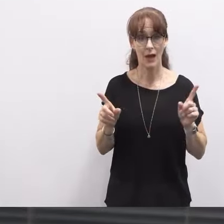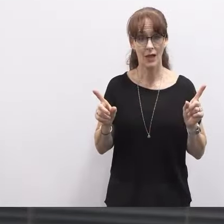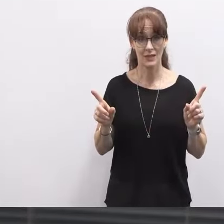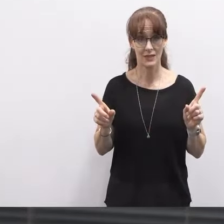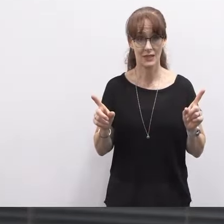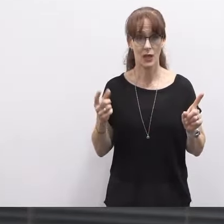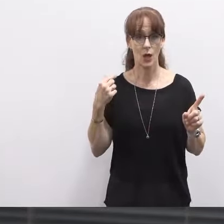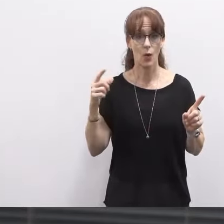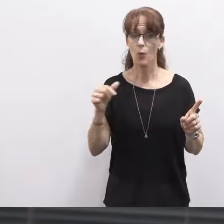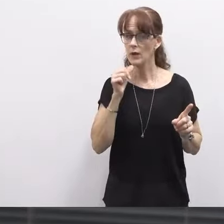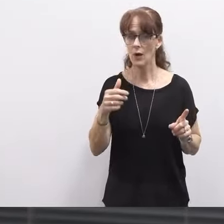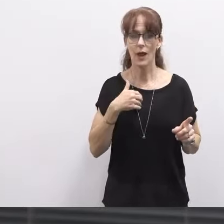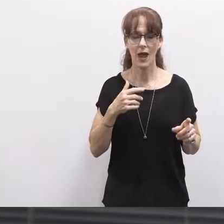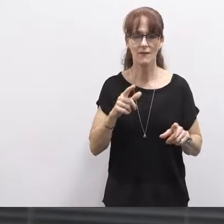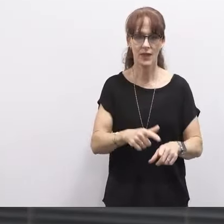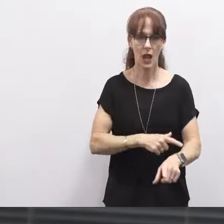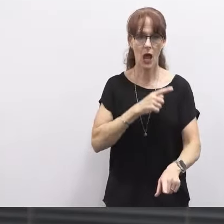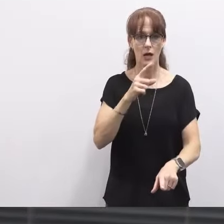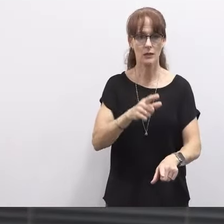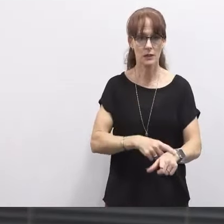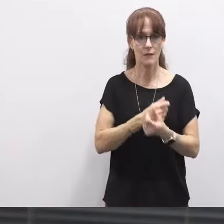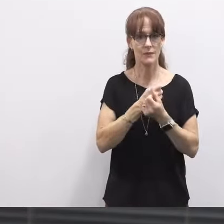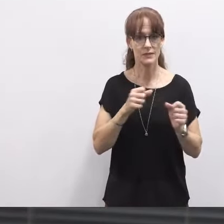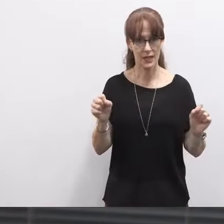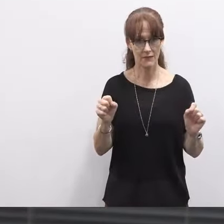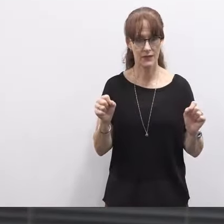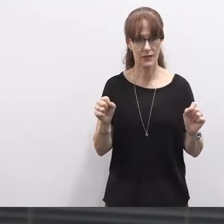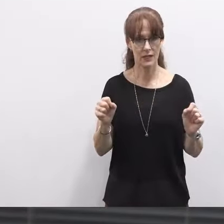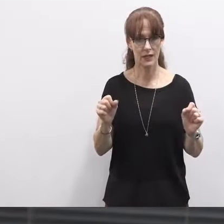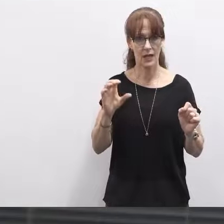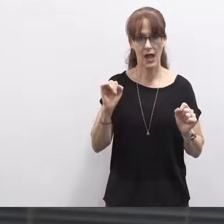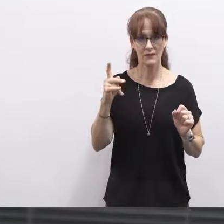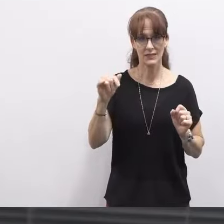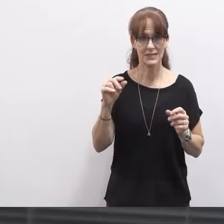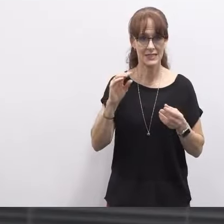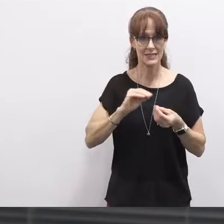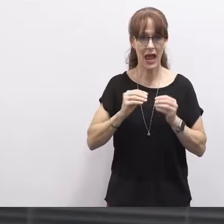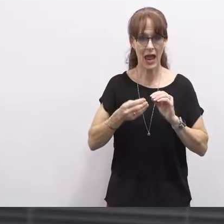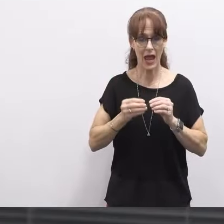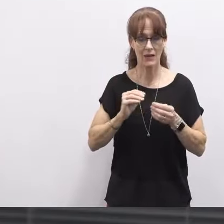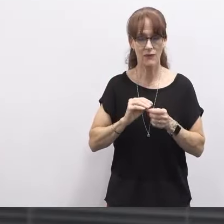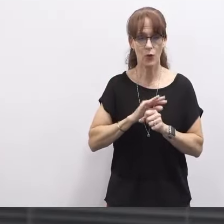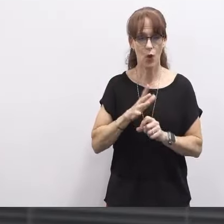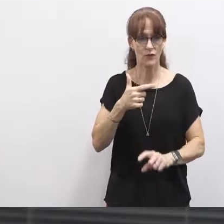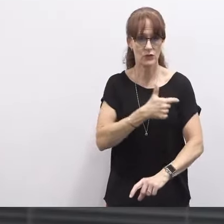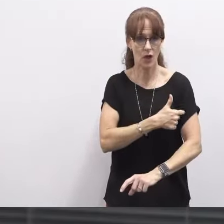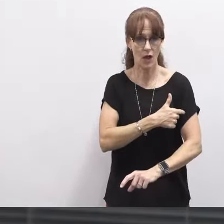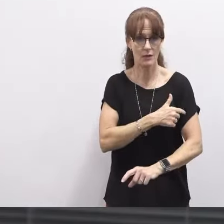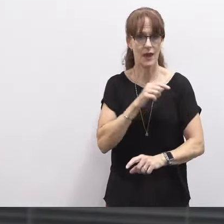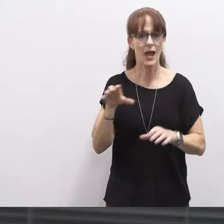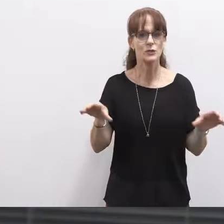we just don't have the long-term safety and efficacy data for the COVID shot as we do as the other vaccines.